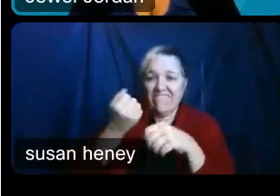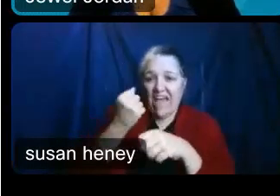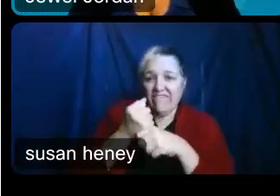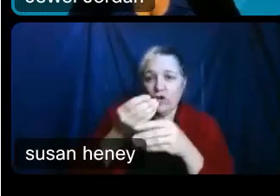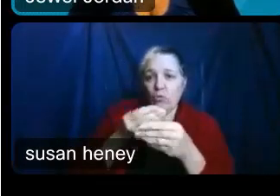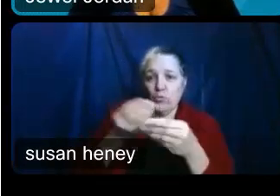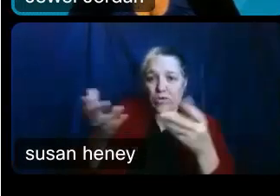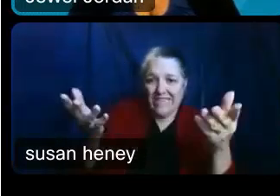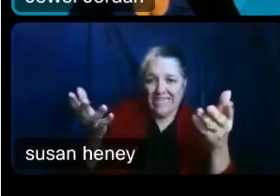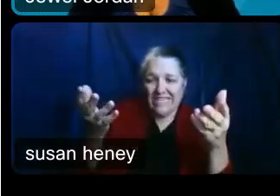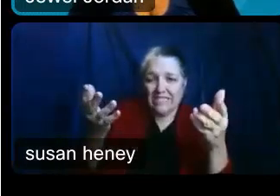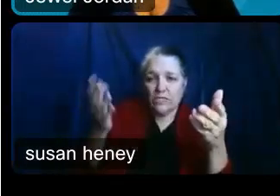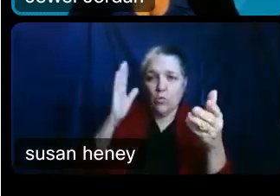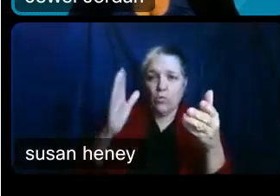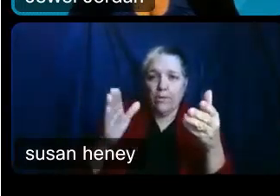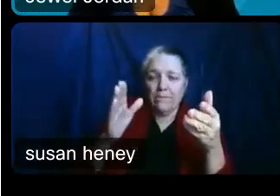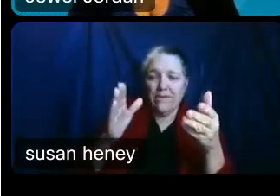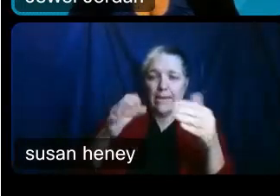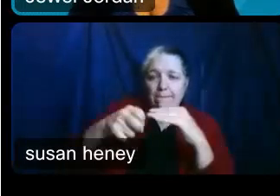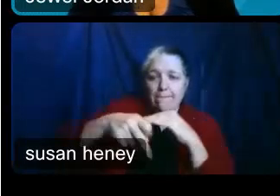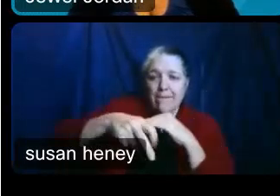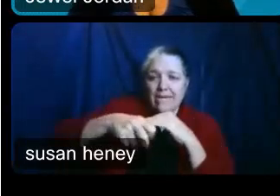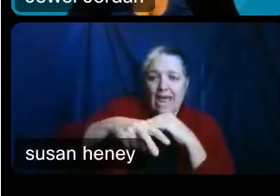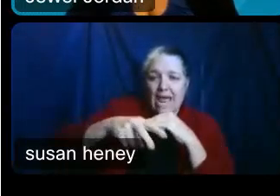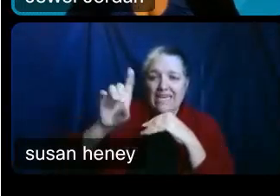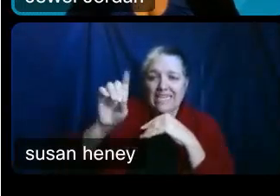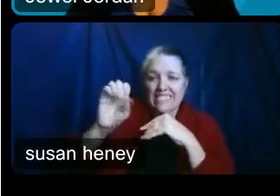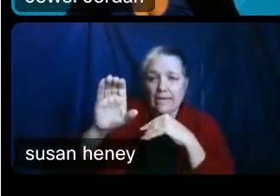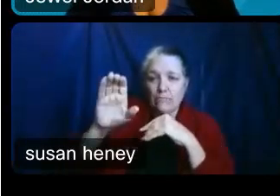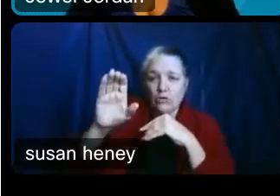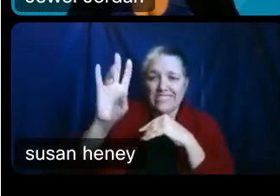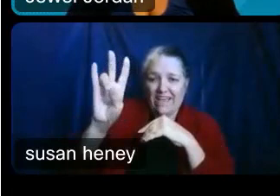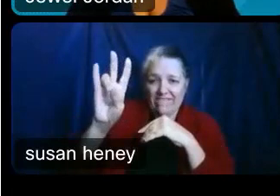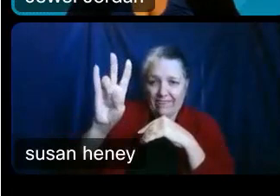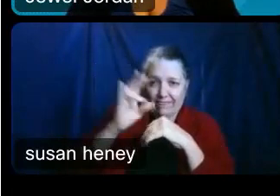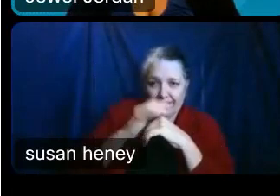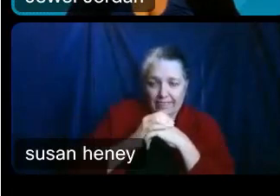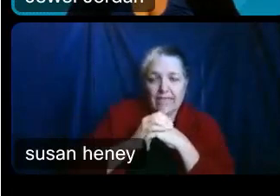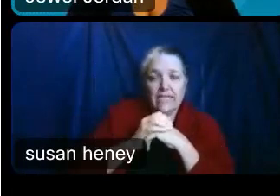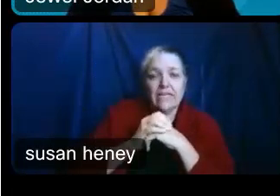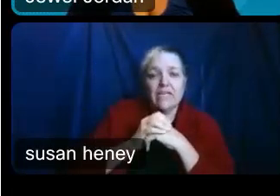is set for 12:01 A.M on Thursday, December 7th. To see this data prior to the release